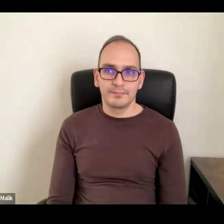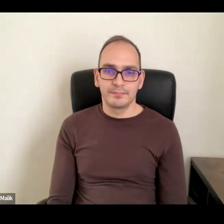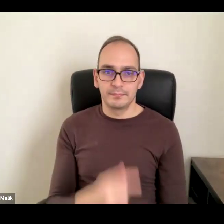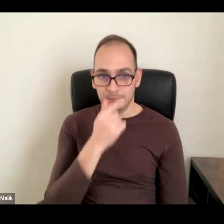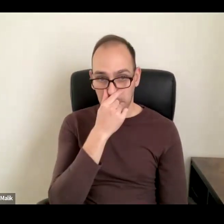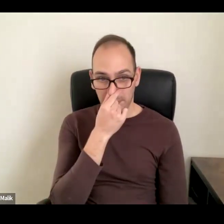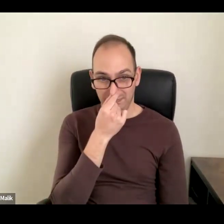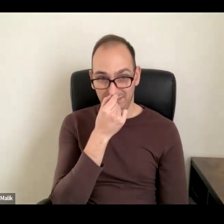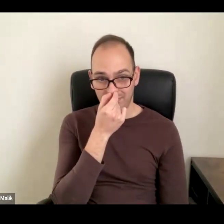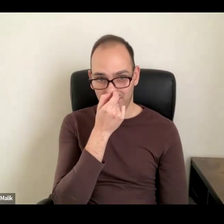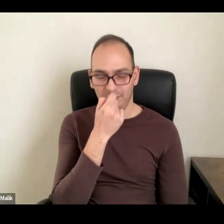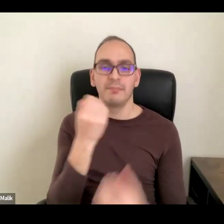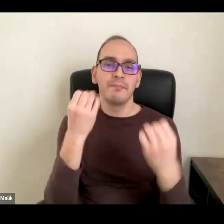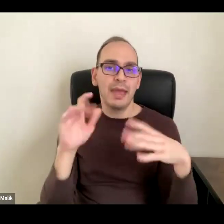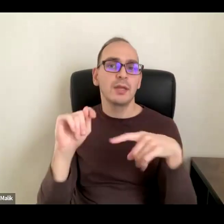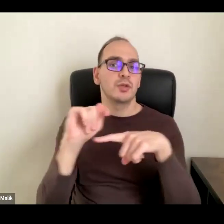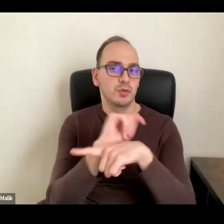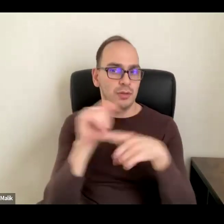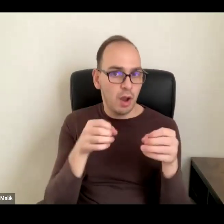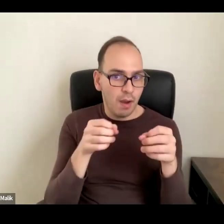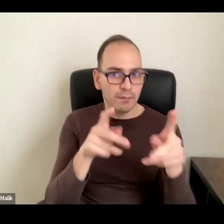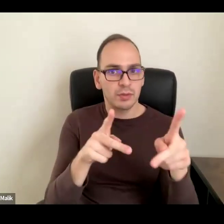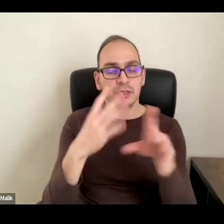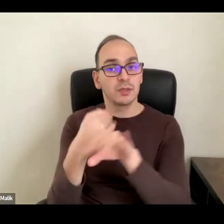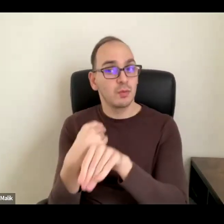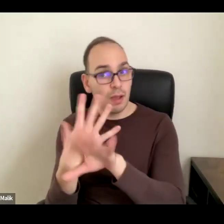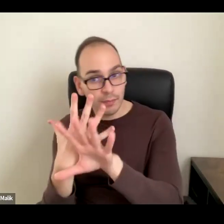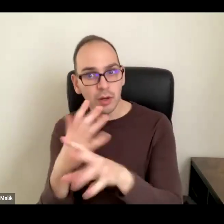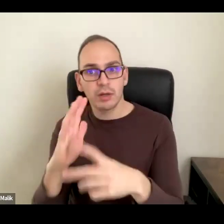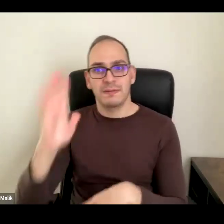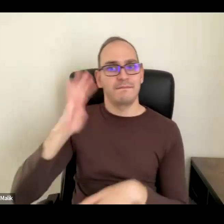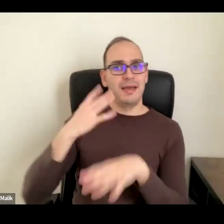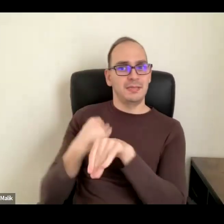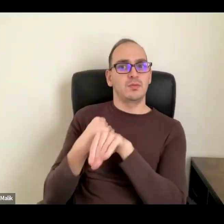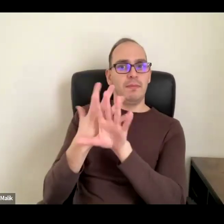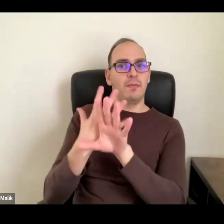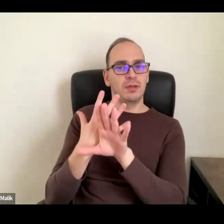a number of training opportunities including these webinars, past webinars that we've conducted as